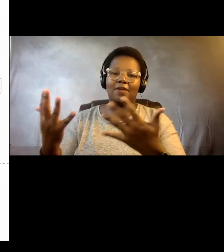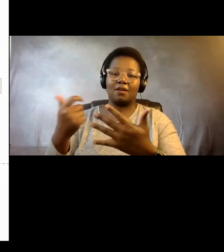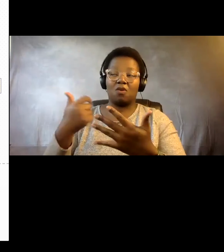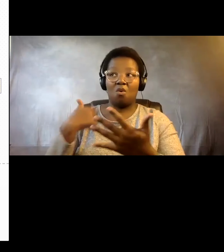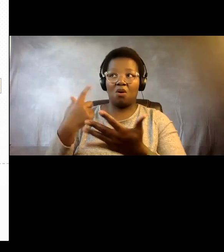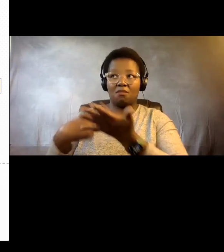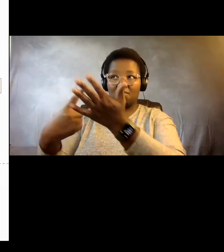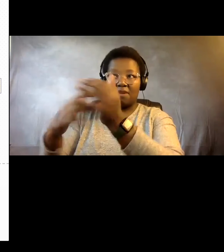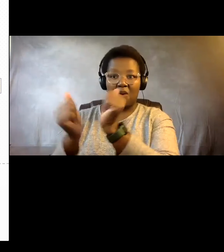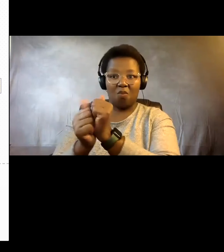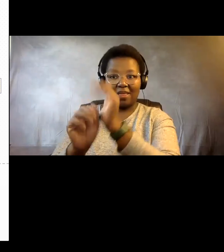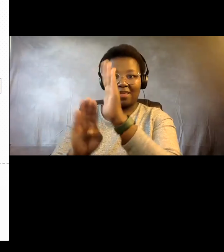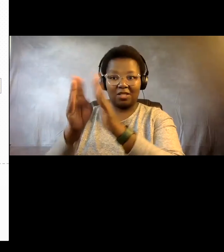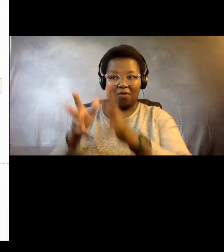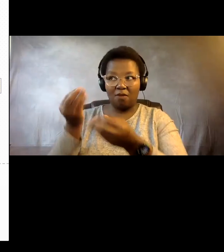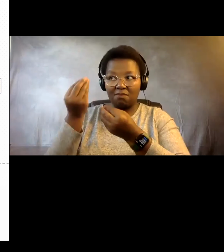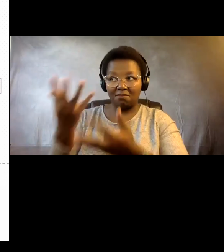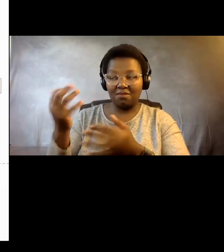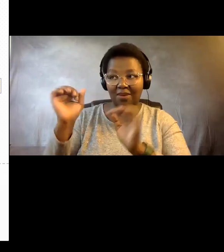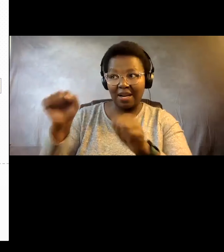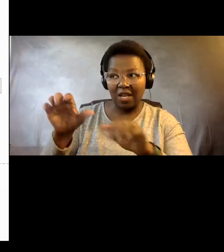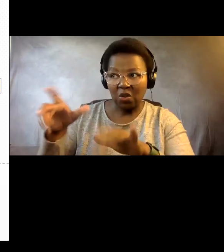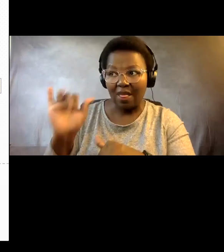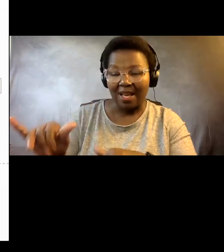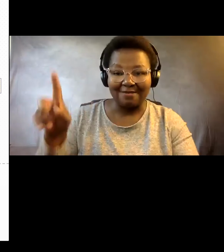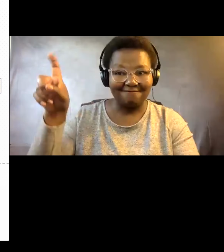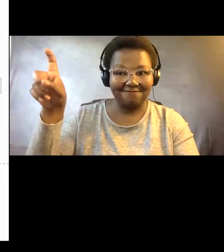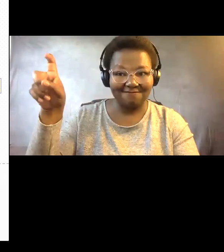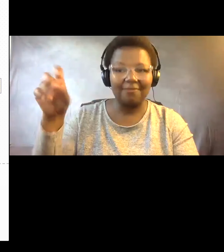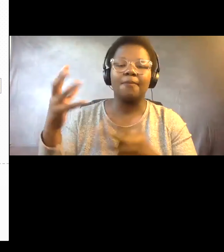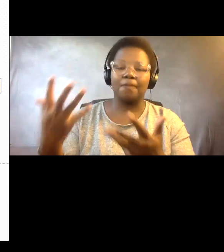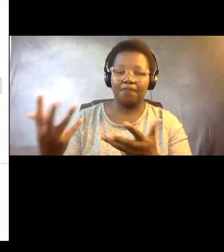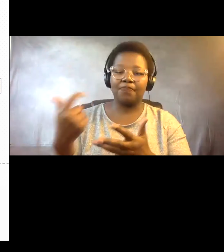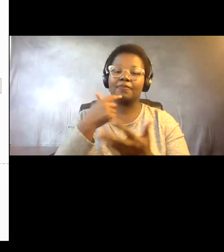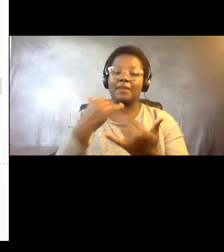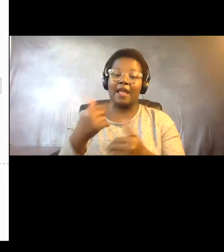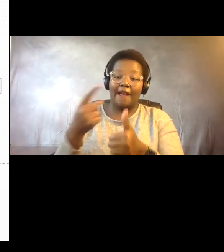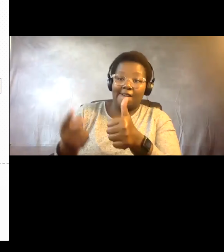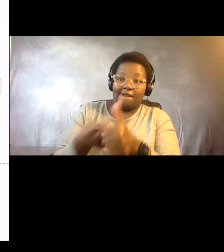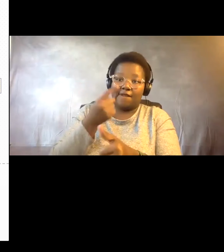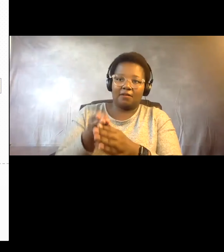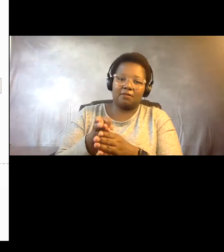that? Which means that before documenting some of those I might rework the component until it's